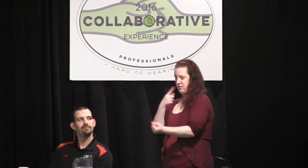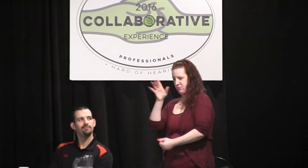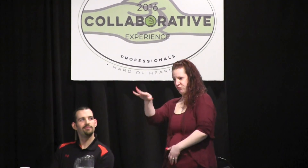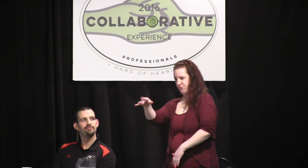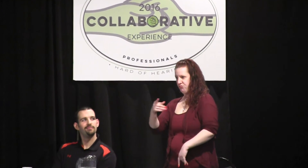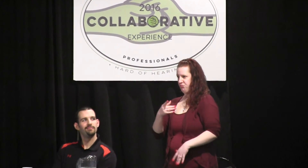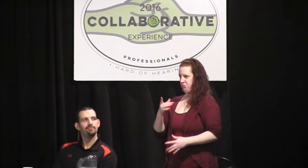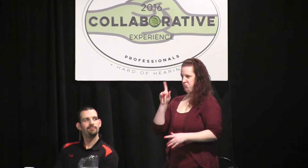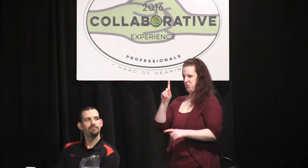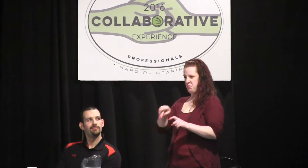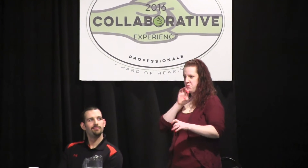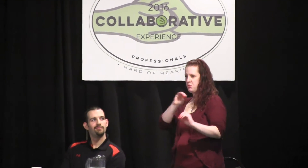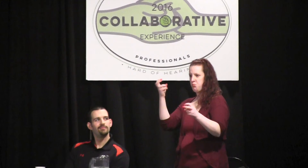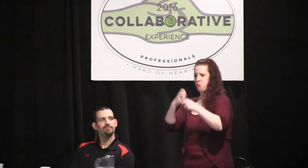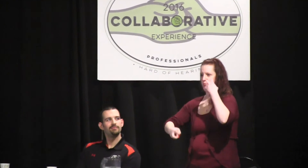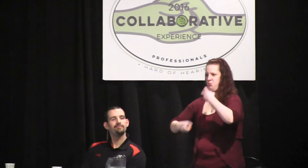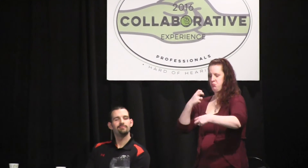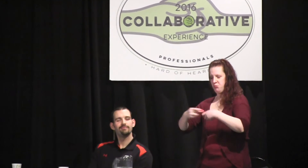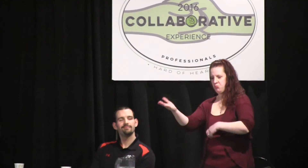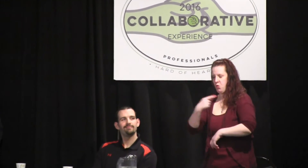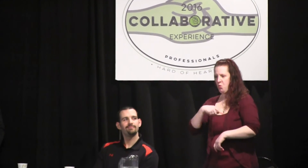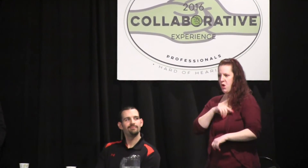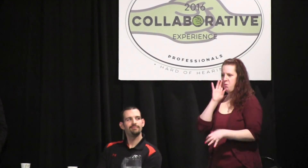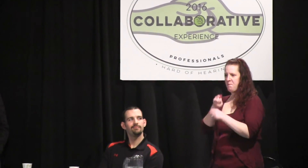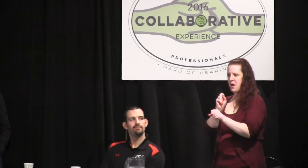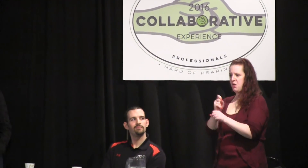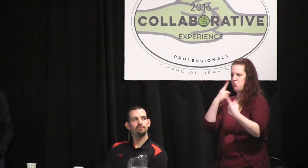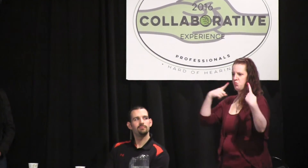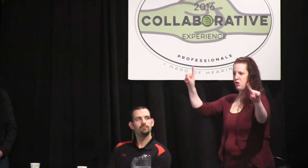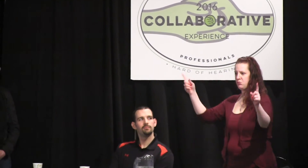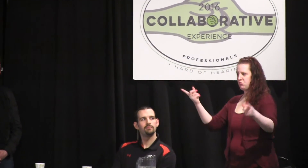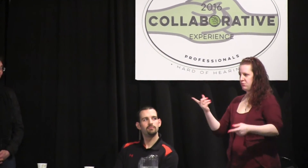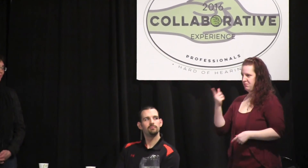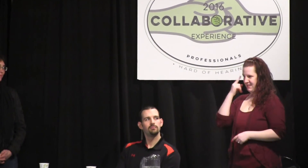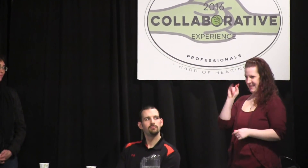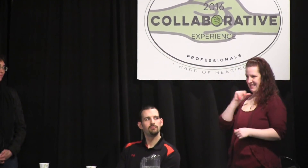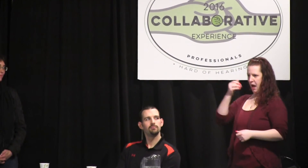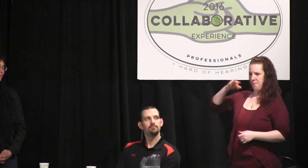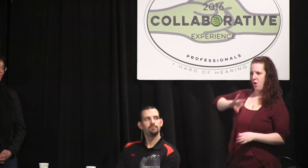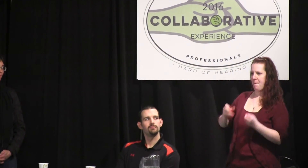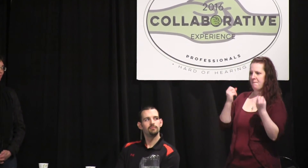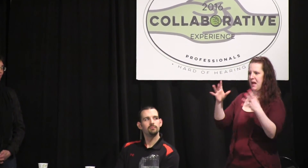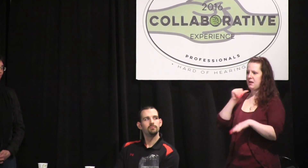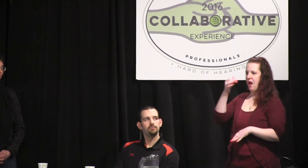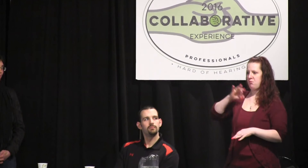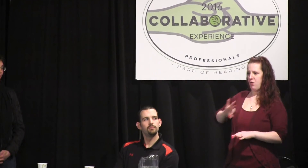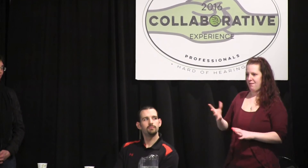so he was a huge supporter in getting them to hire me. He said, “Oh, it won't be any problem hiring a deaf person. It'll be great.”